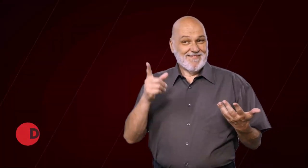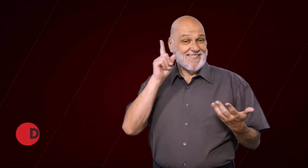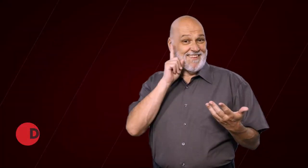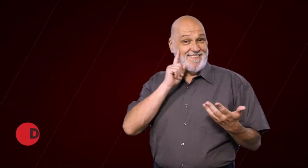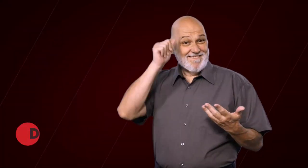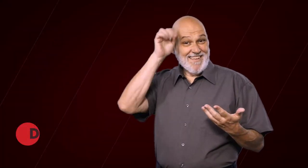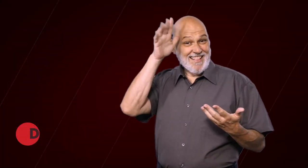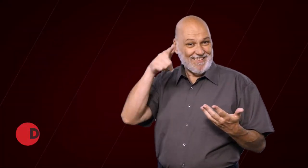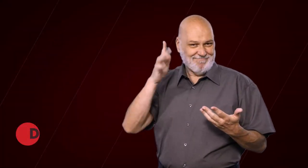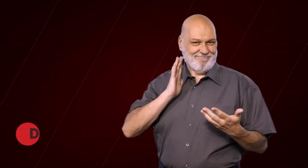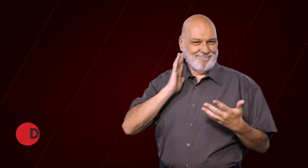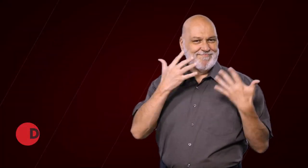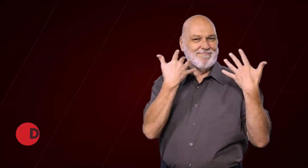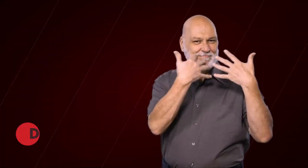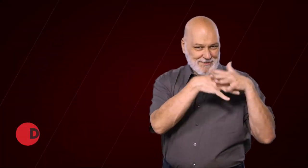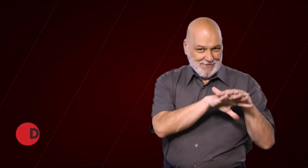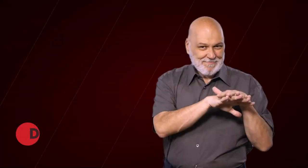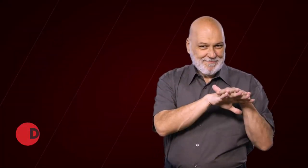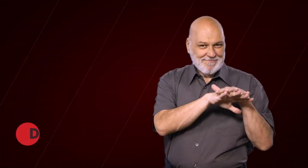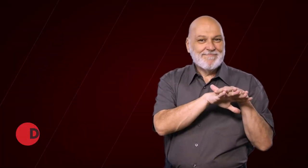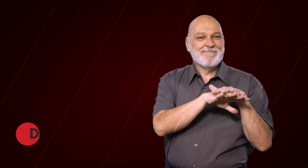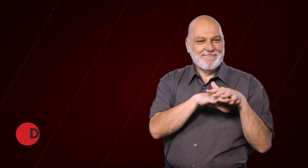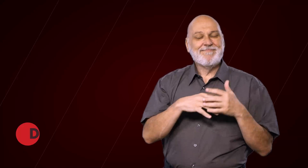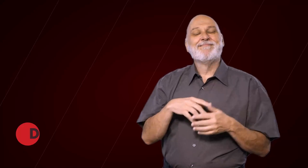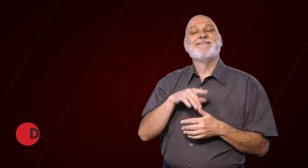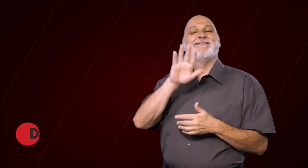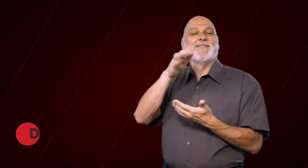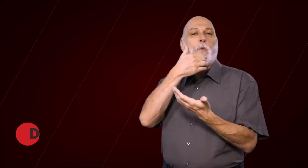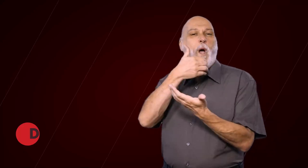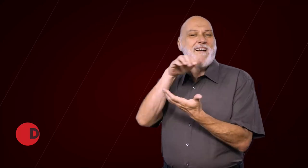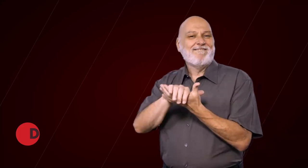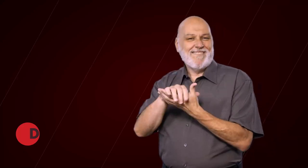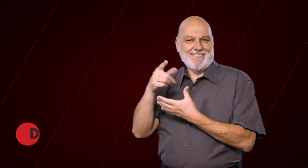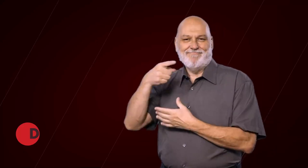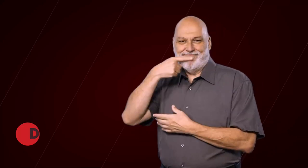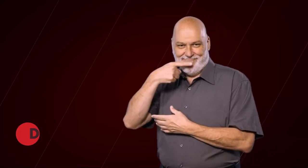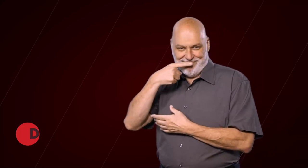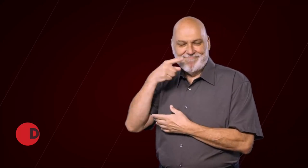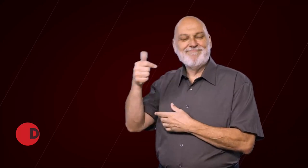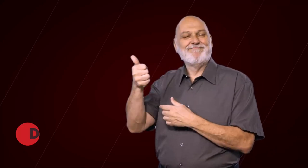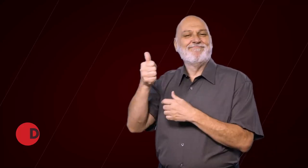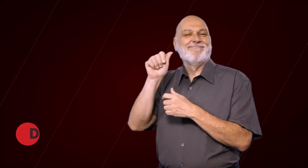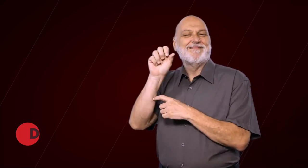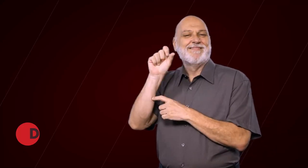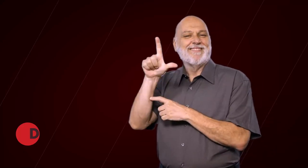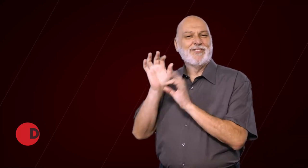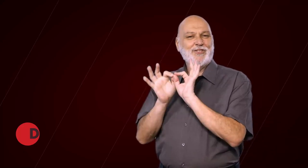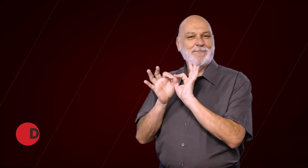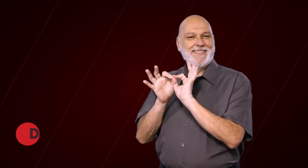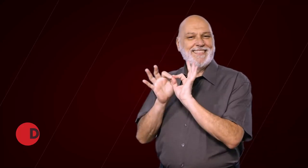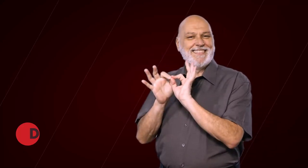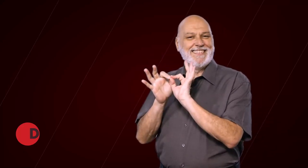[Anselmo]: The Deaf father who was mainstreamed,